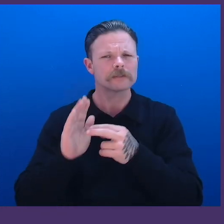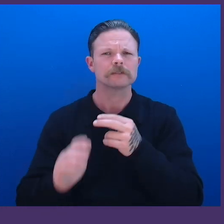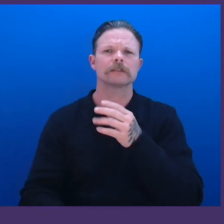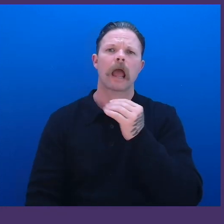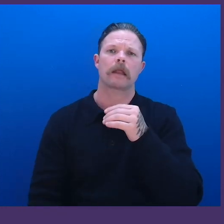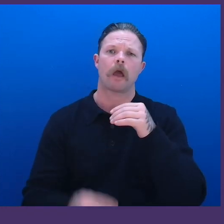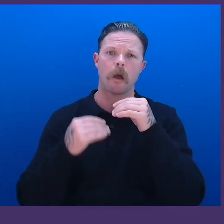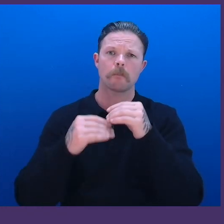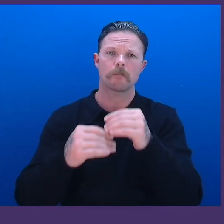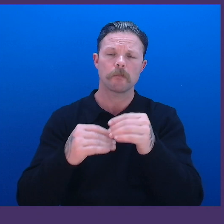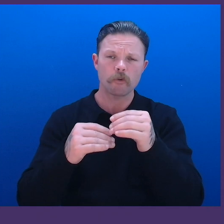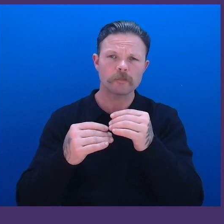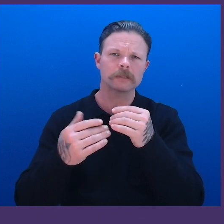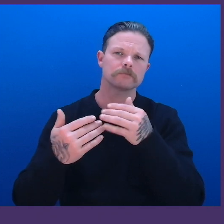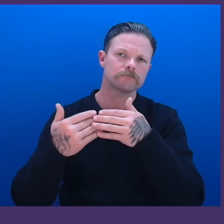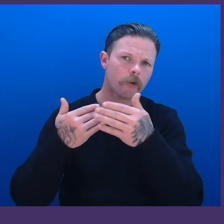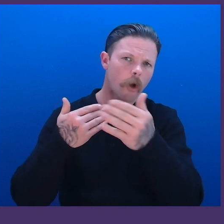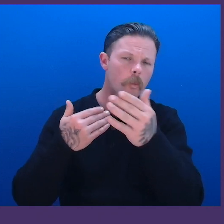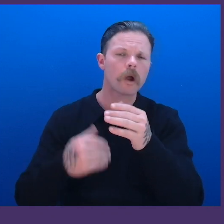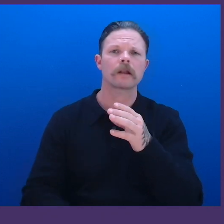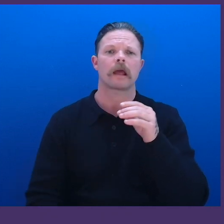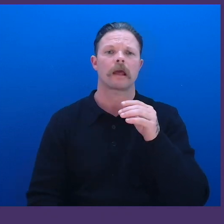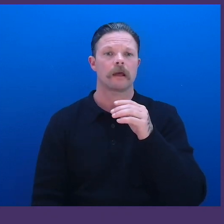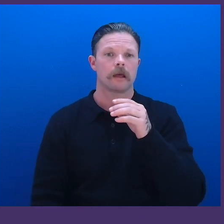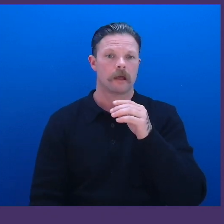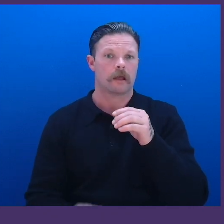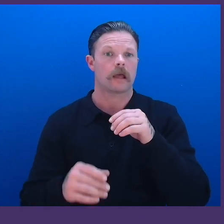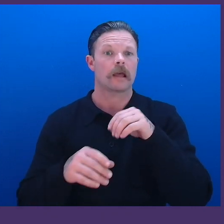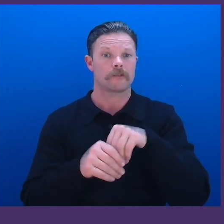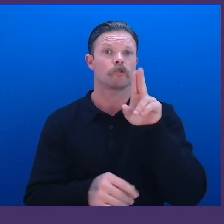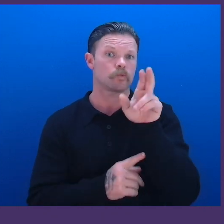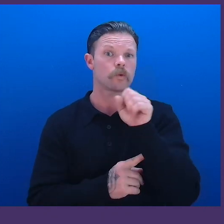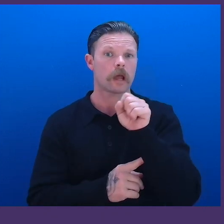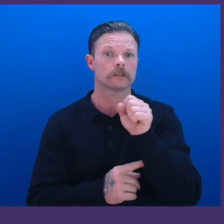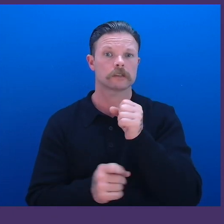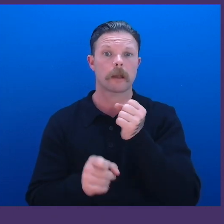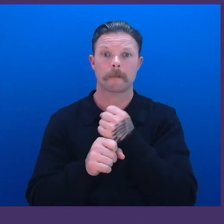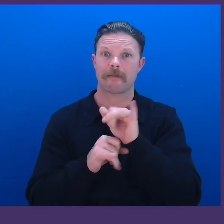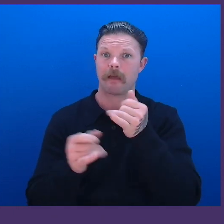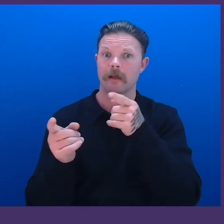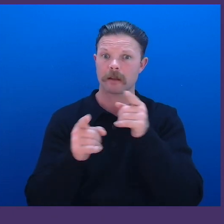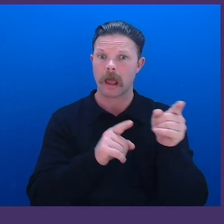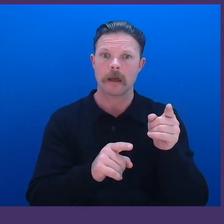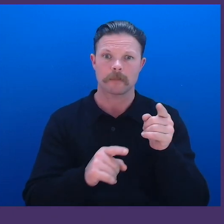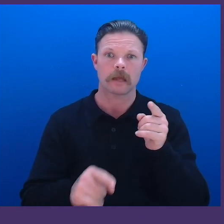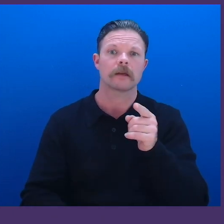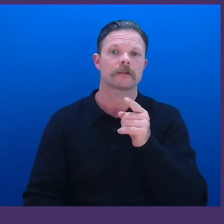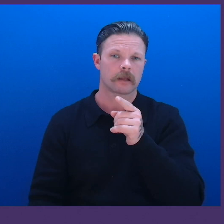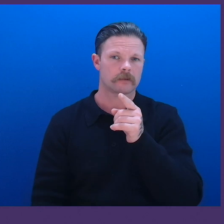in the U.S. rulemaking that happened that were finalized in the last administration.